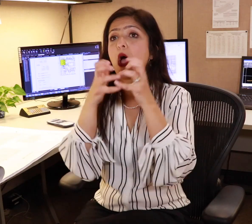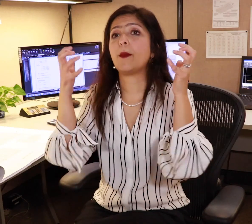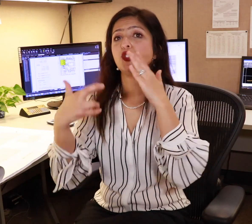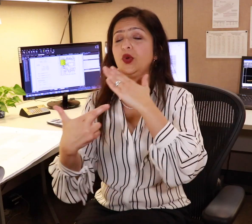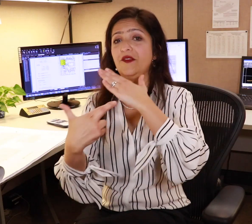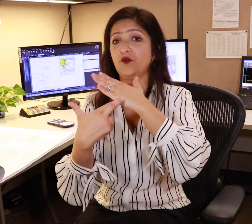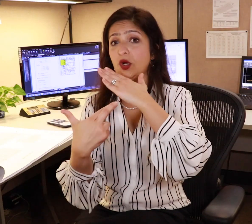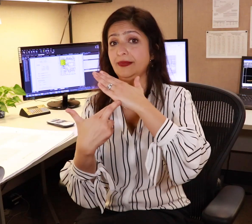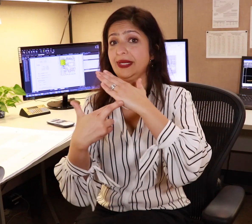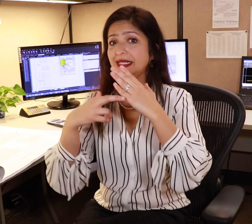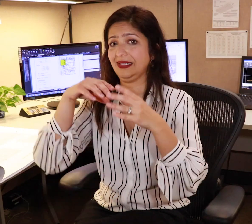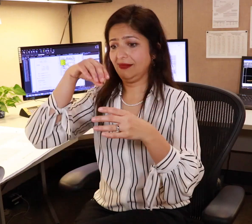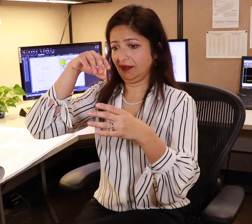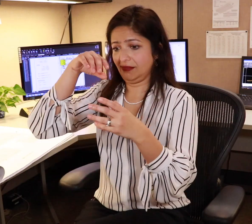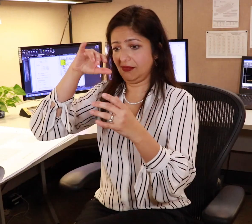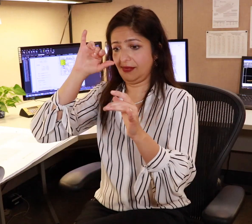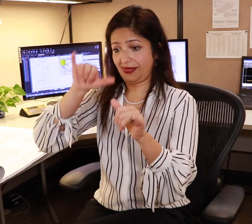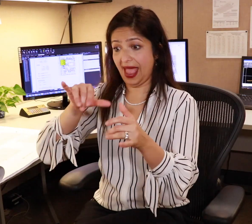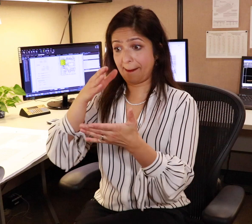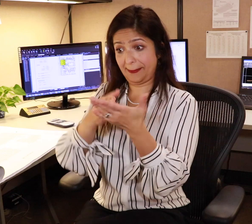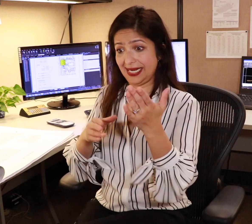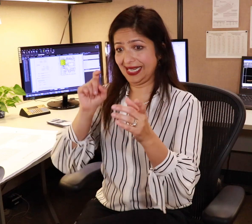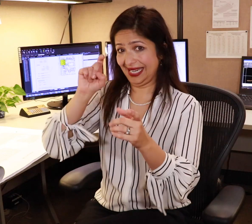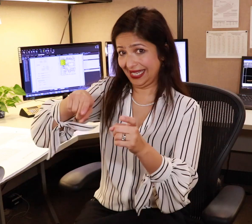with however many reinforcements it requires.